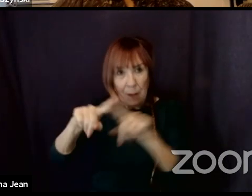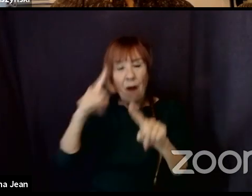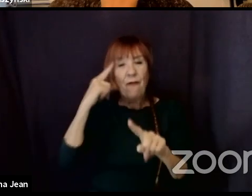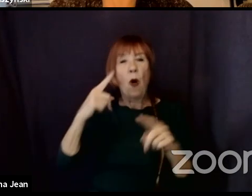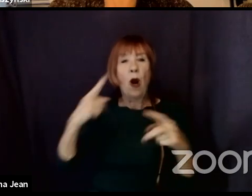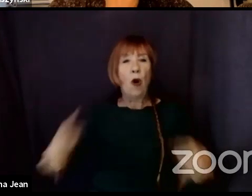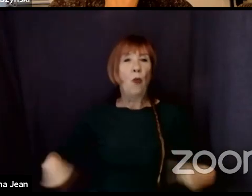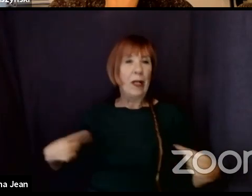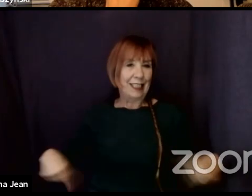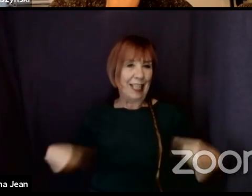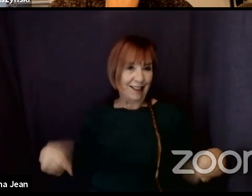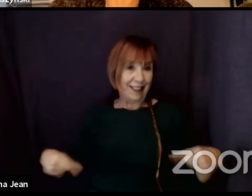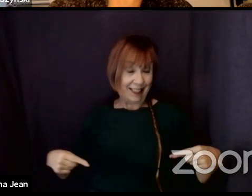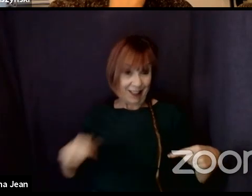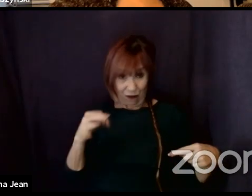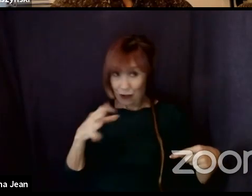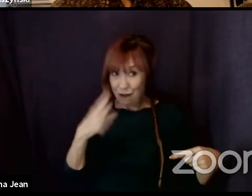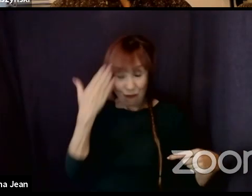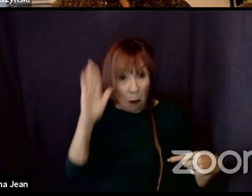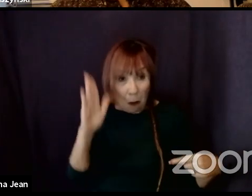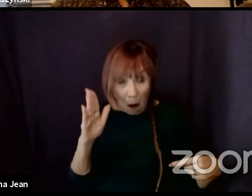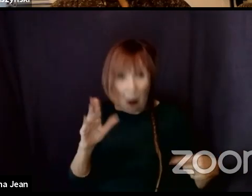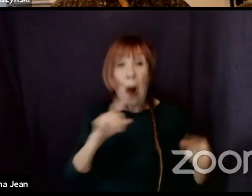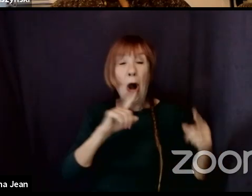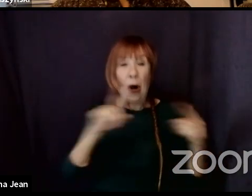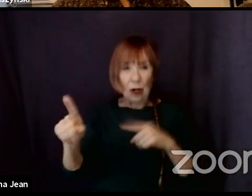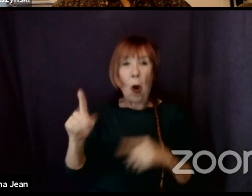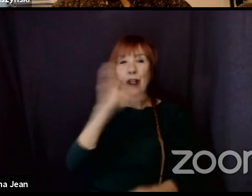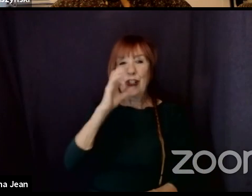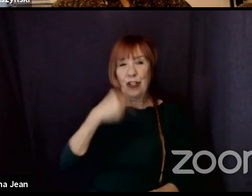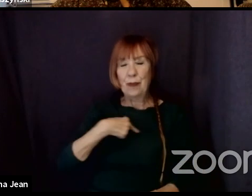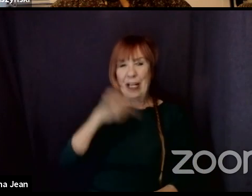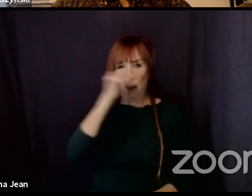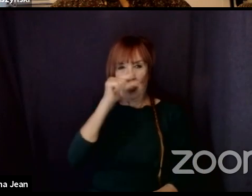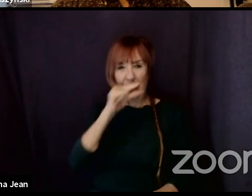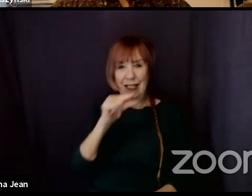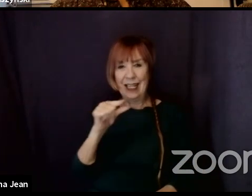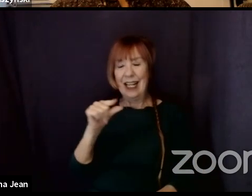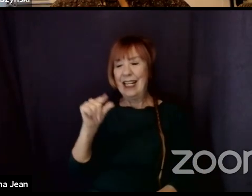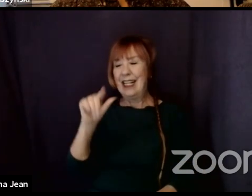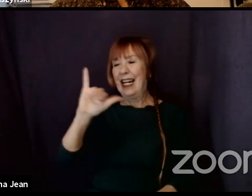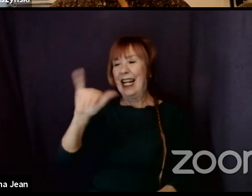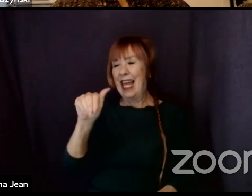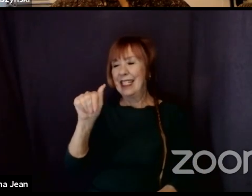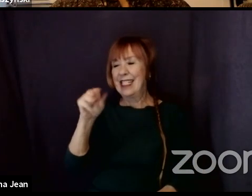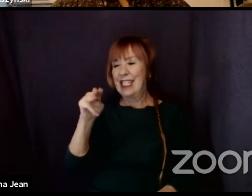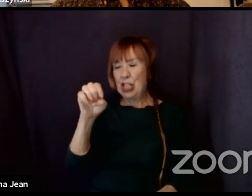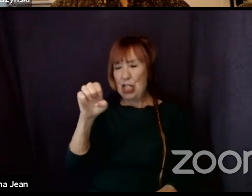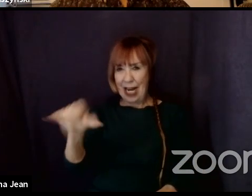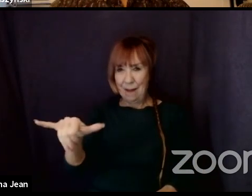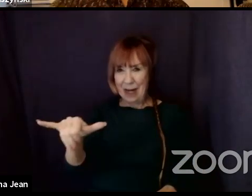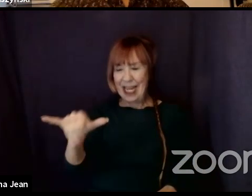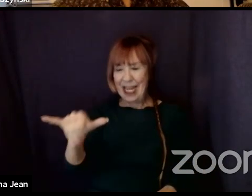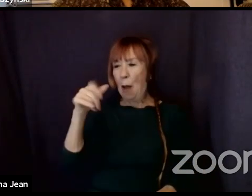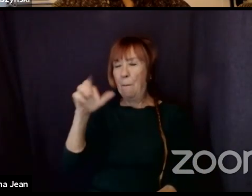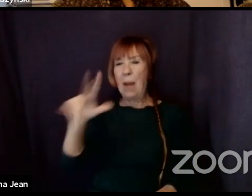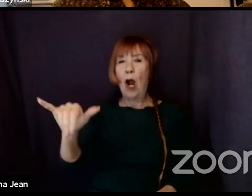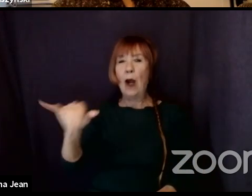just go to YouTube and search Jamey Perry WCMX Demo real. Yeah. One more to finalize--